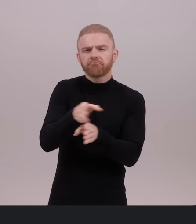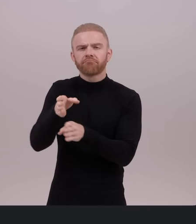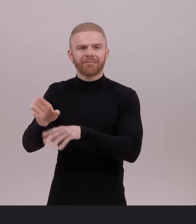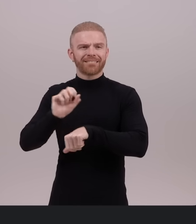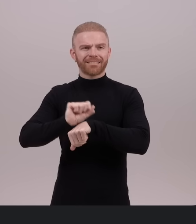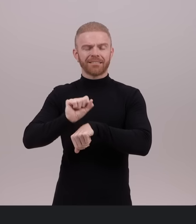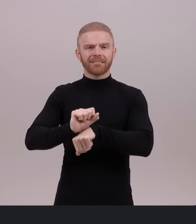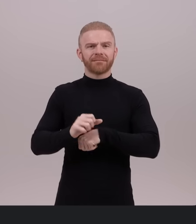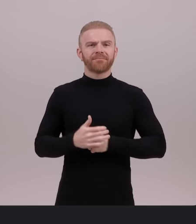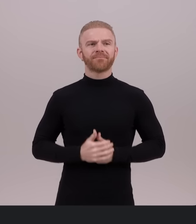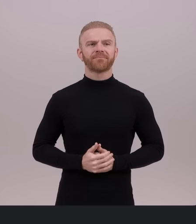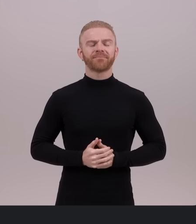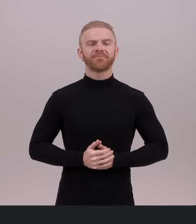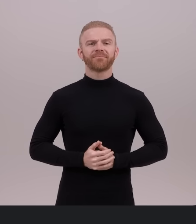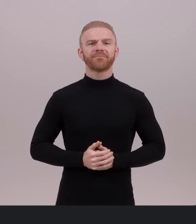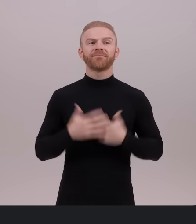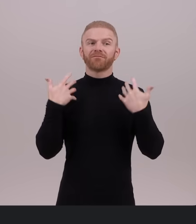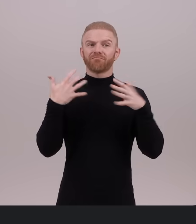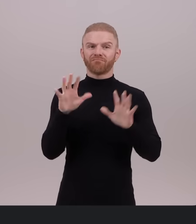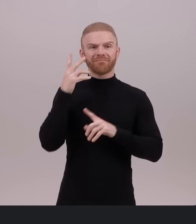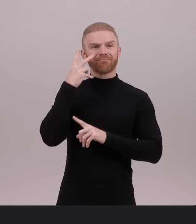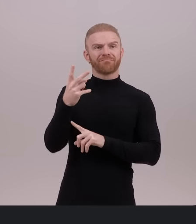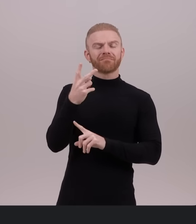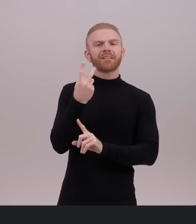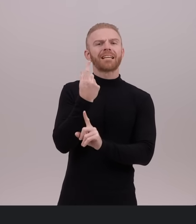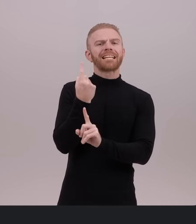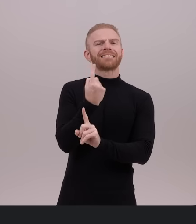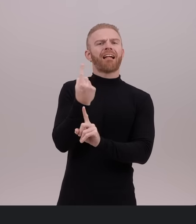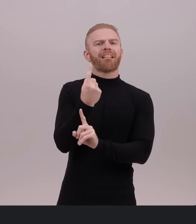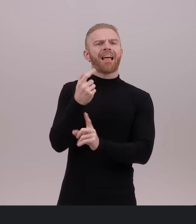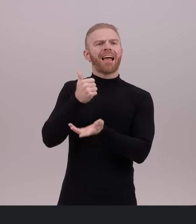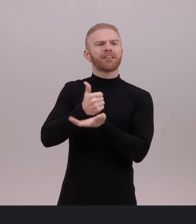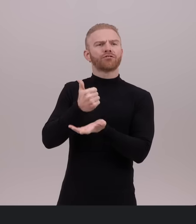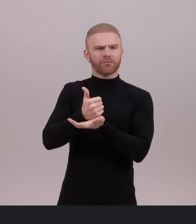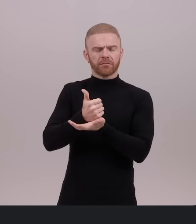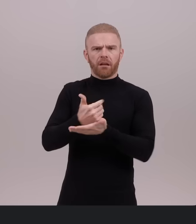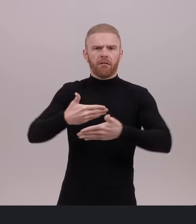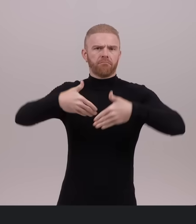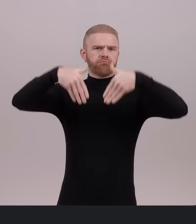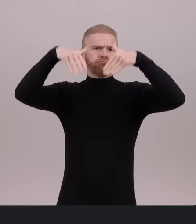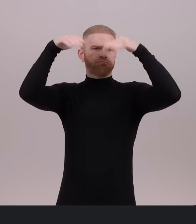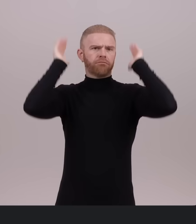Now, we've all seen single agents get overwhelmed by massive tasks.